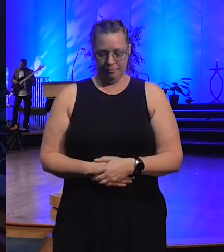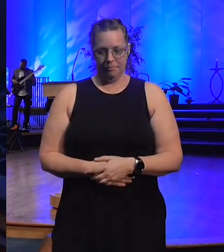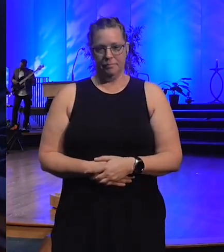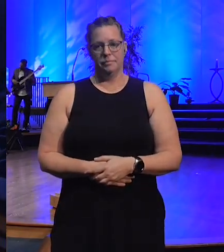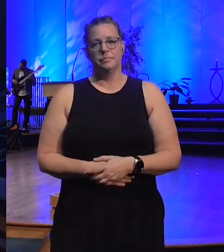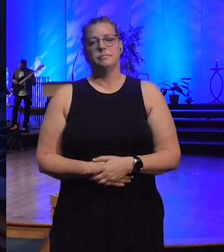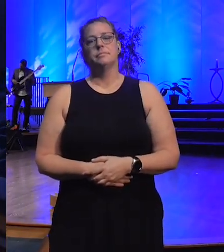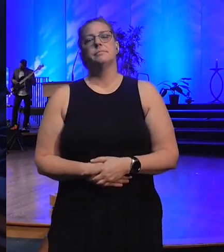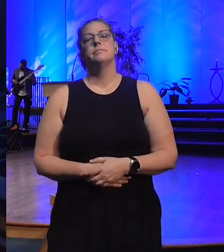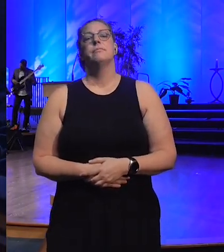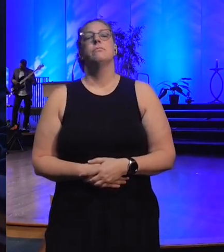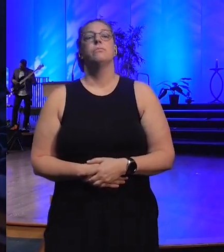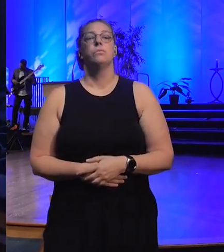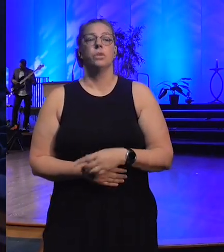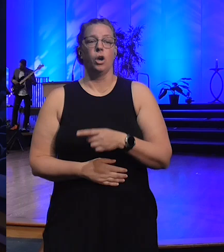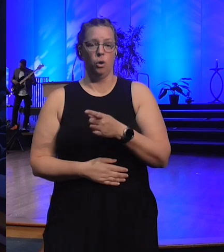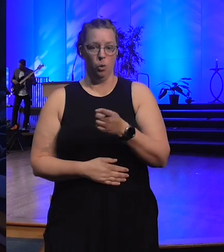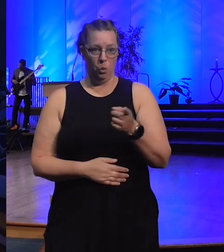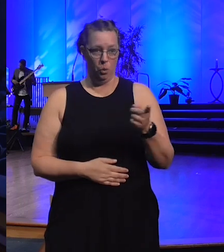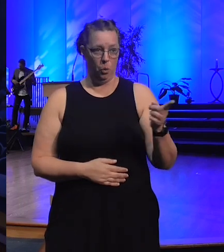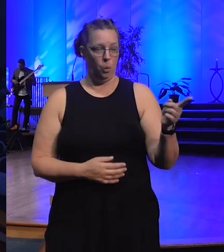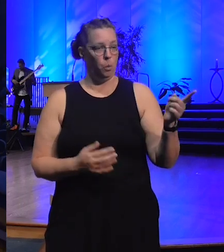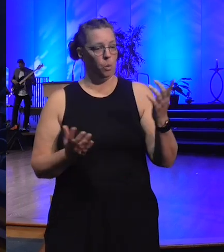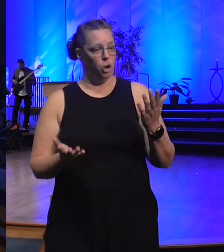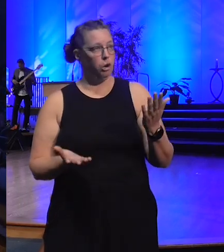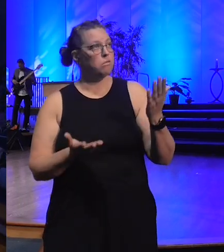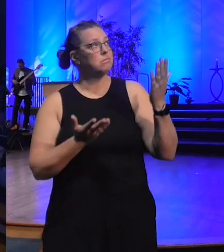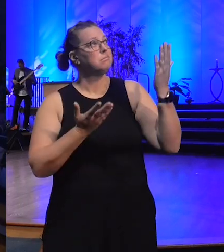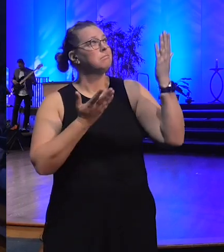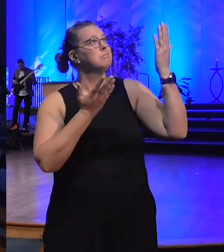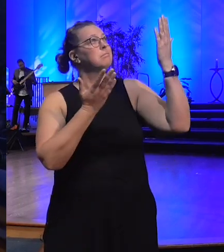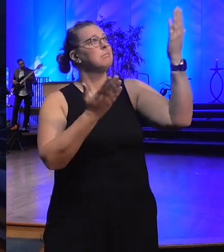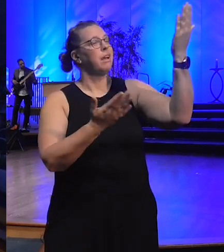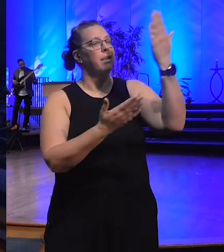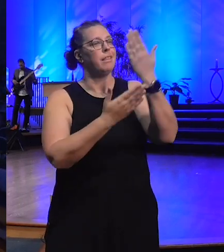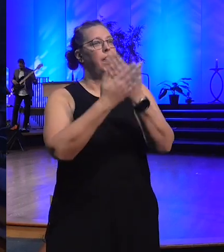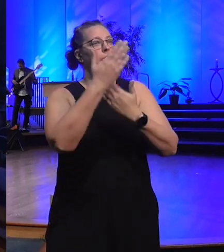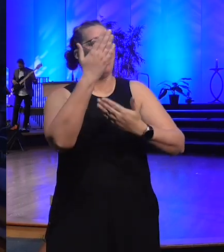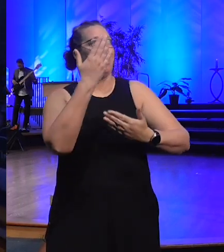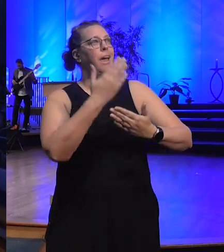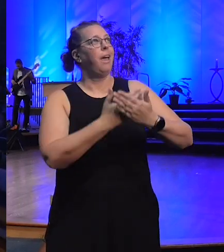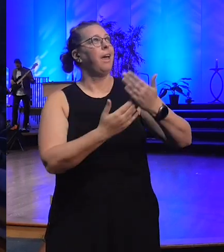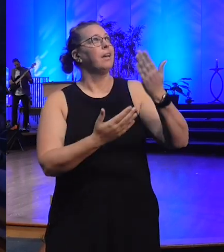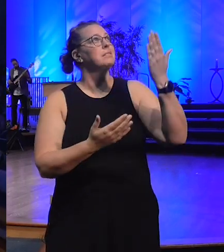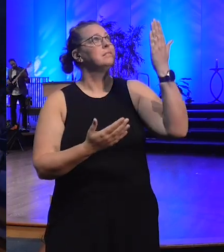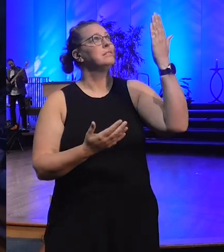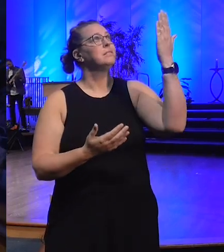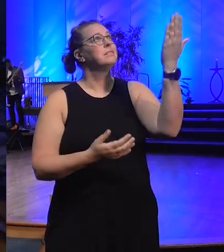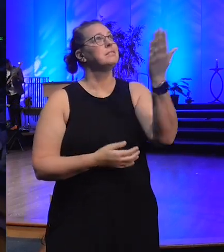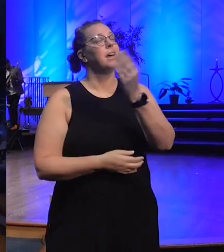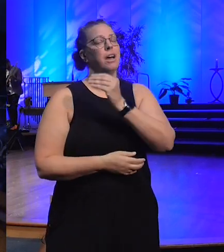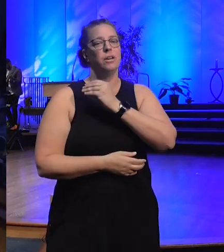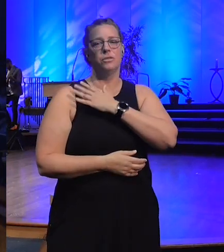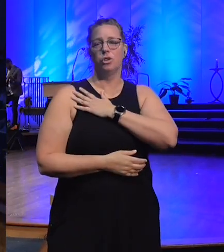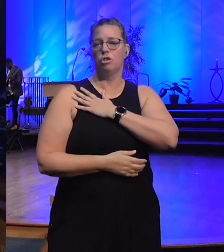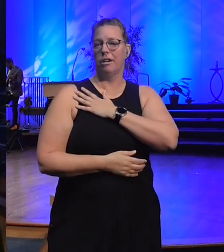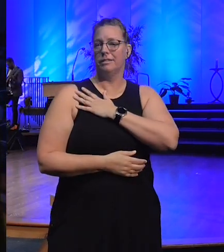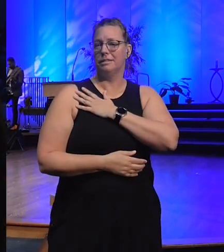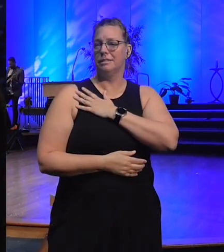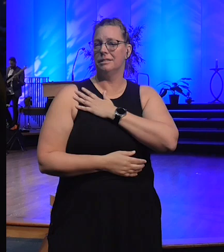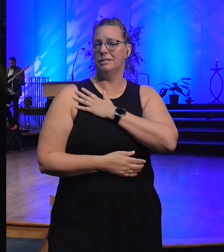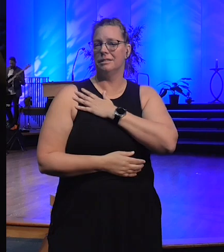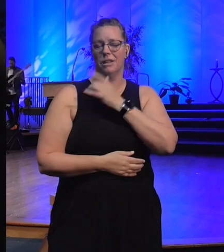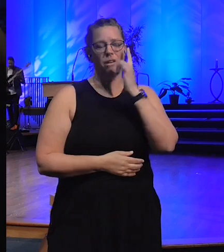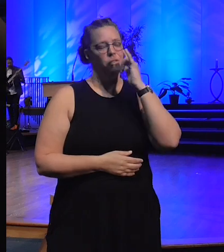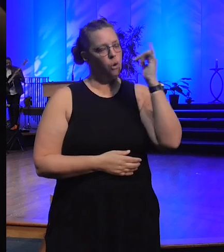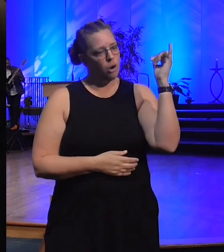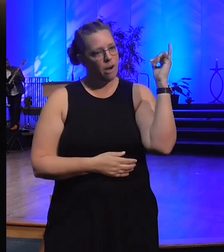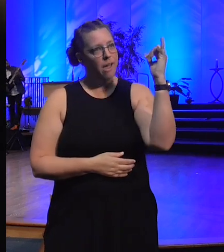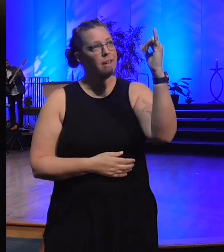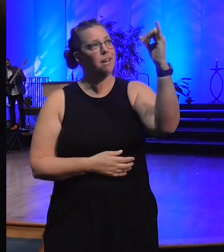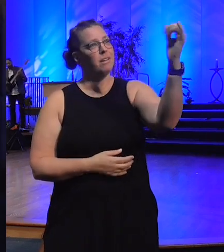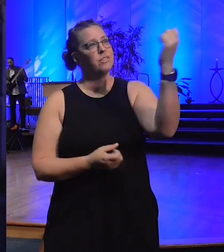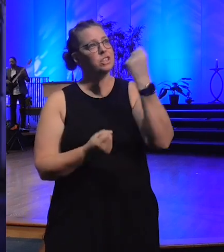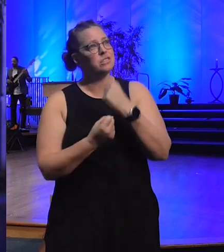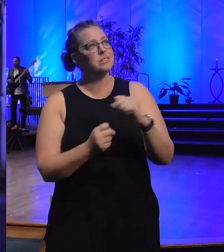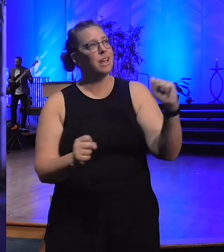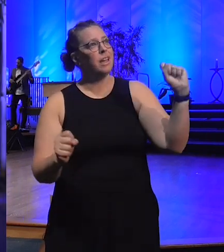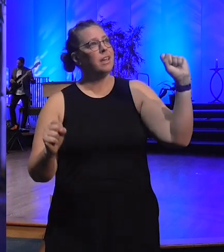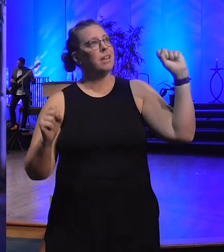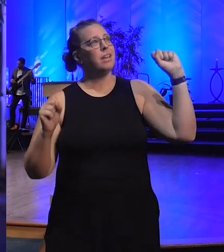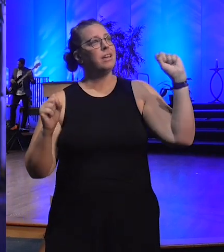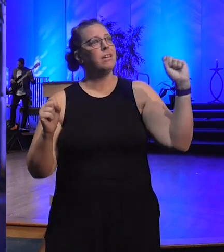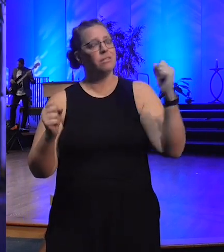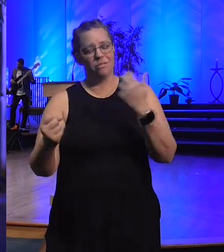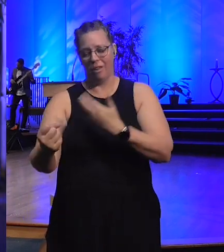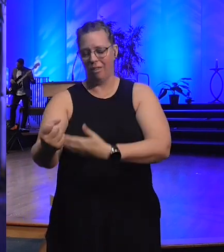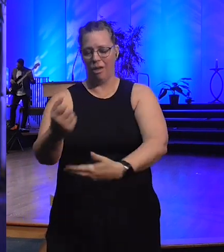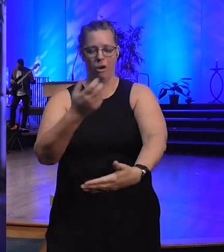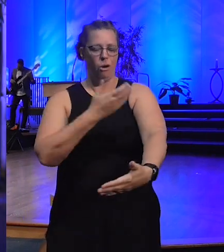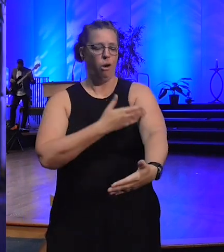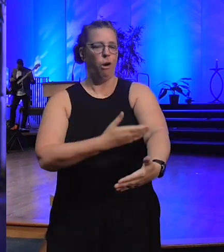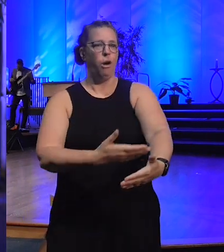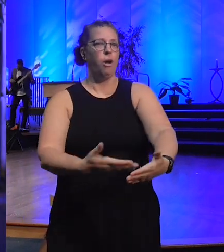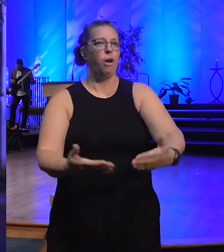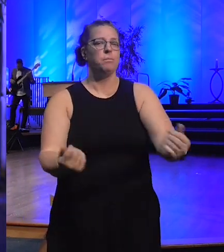you are held in the hands of Grace forever safe in the arms of love